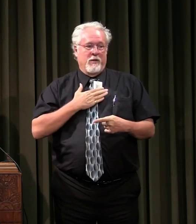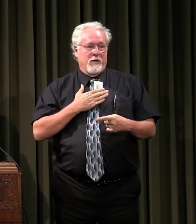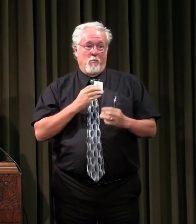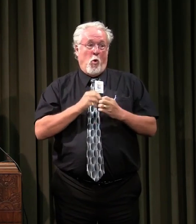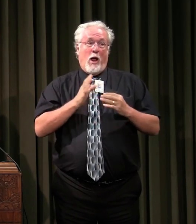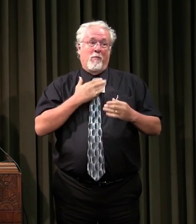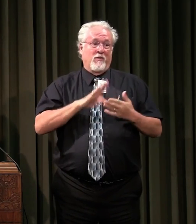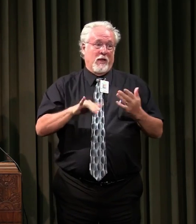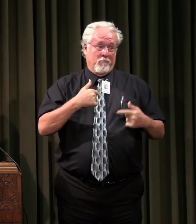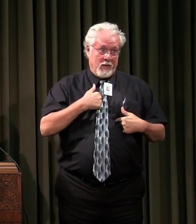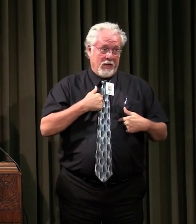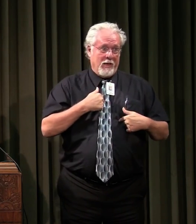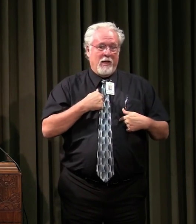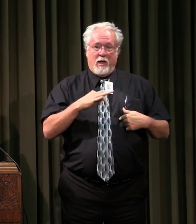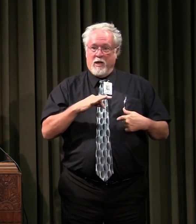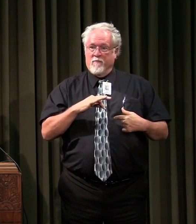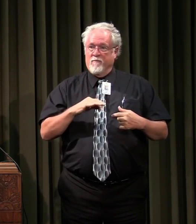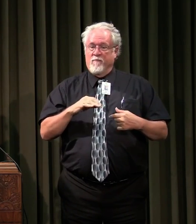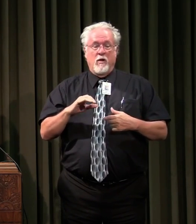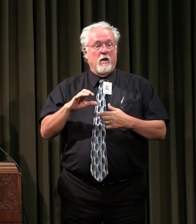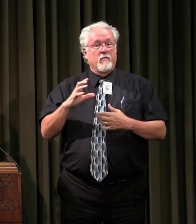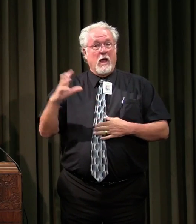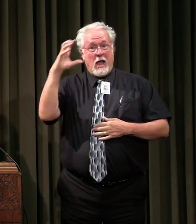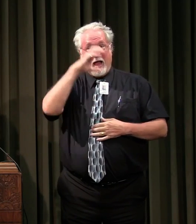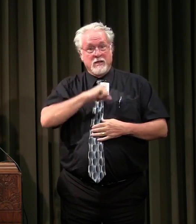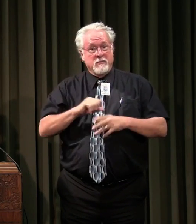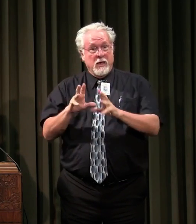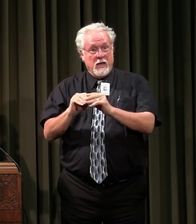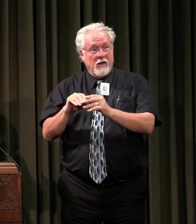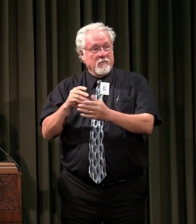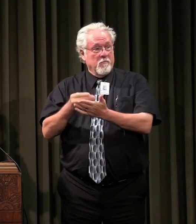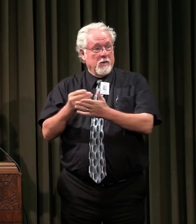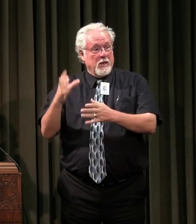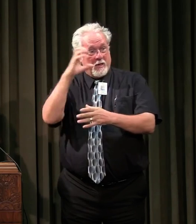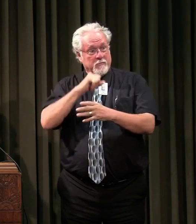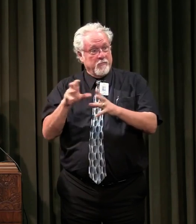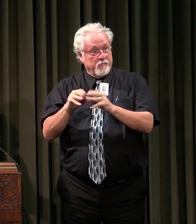should the revenue estimating conference do that and I've heard some legislators